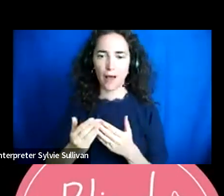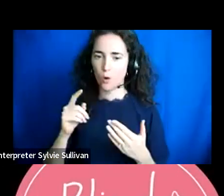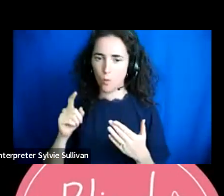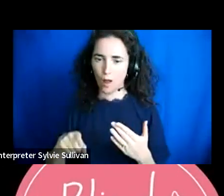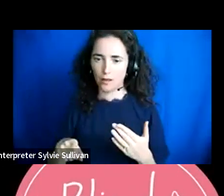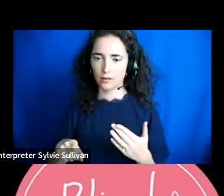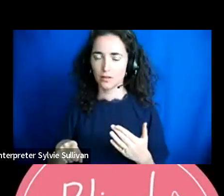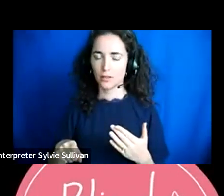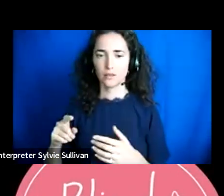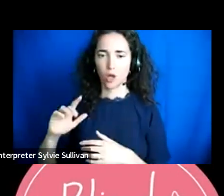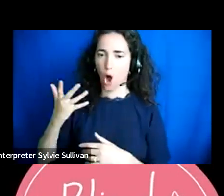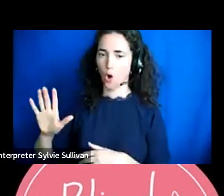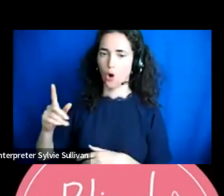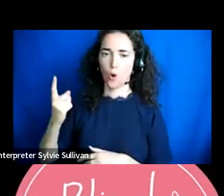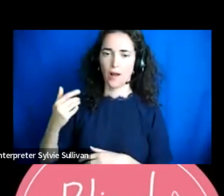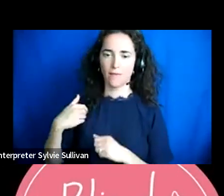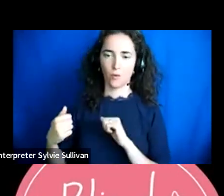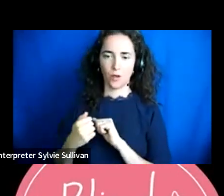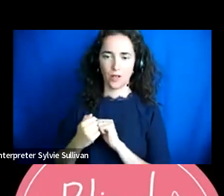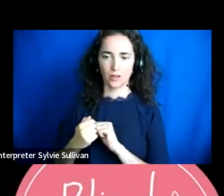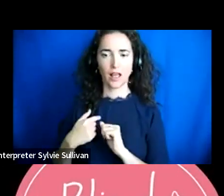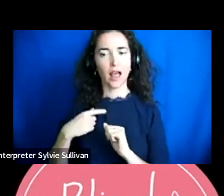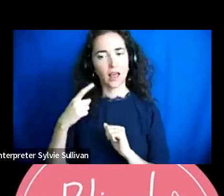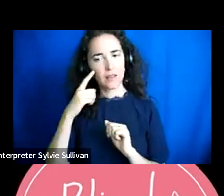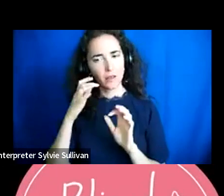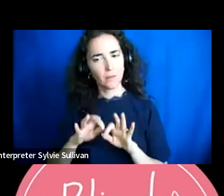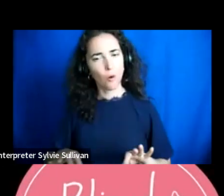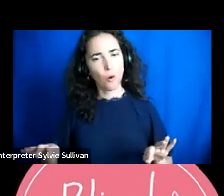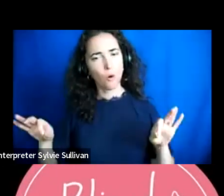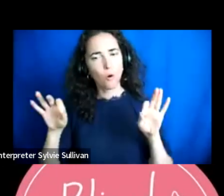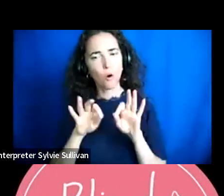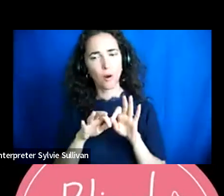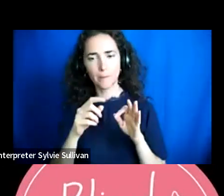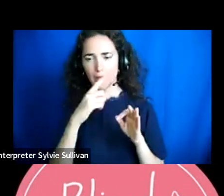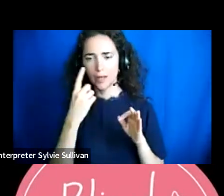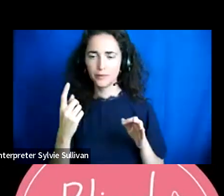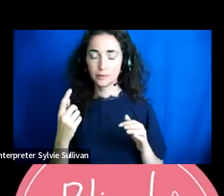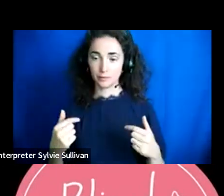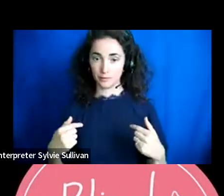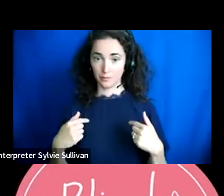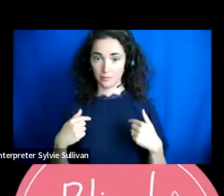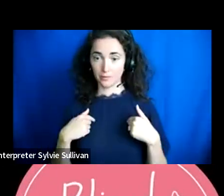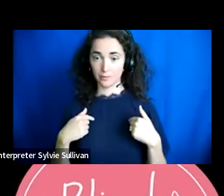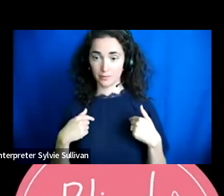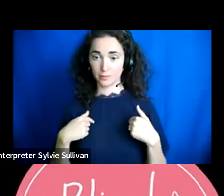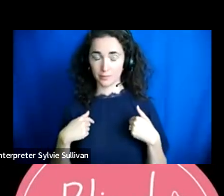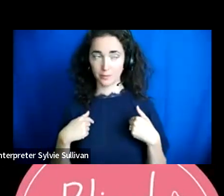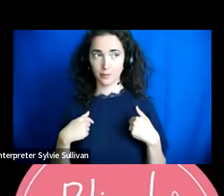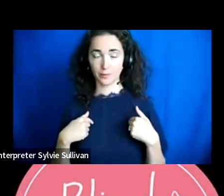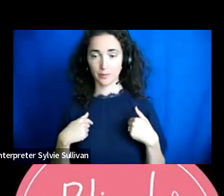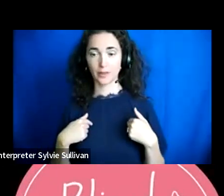And I think it was very important, because I and partially cited.